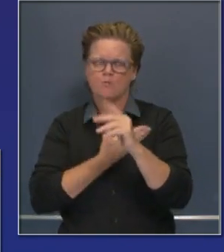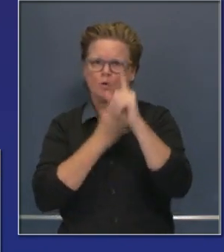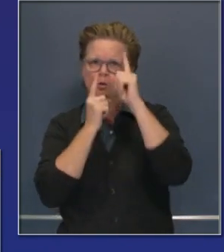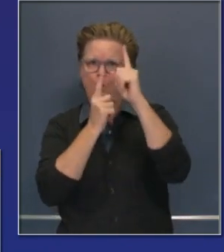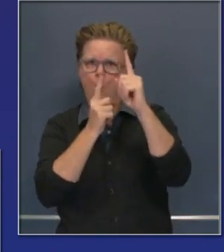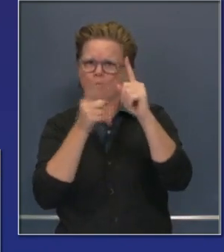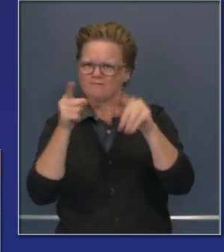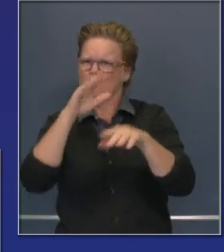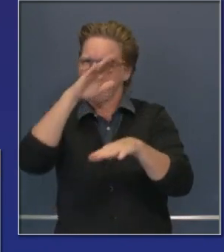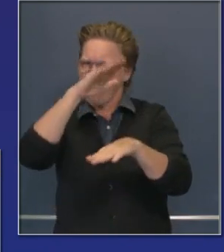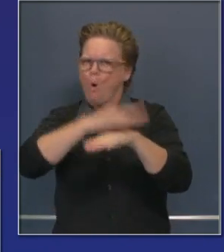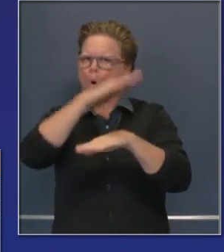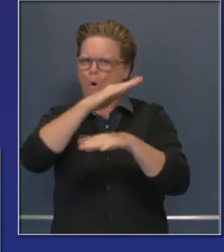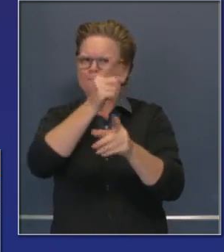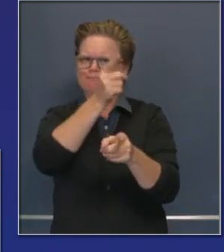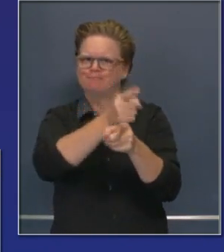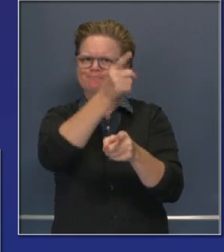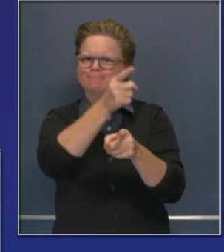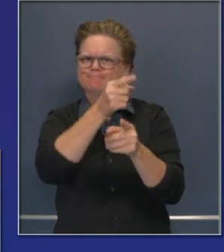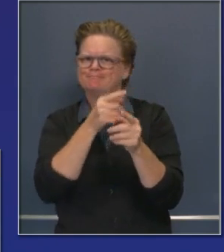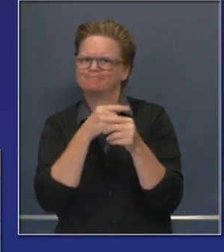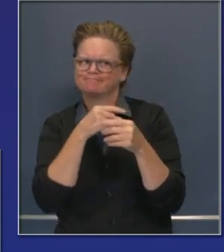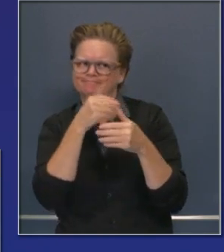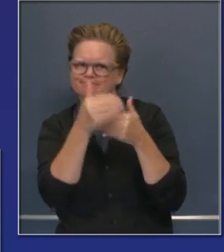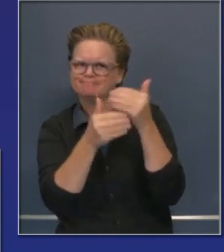WE ARE ON UNSCHEDULED IN TERMS OF THOSE EFFORTS.